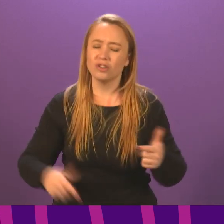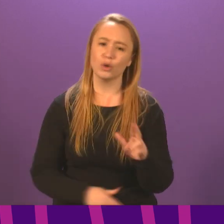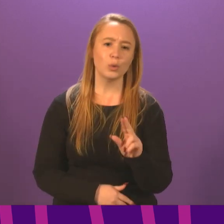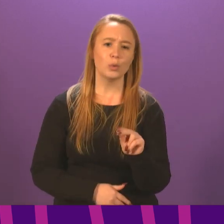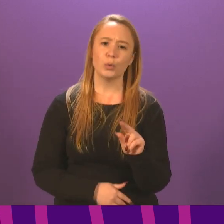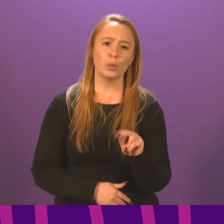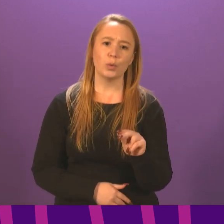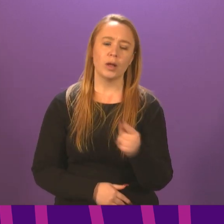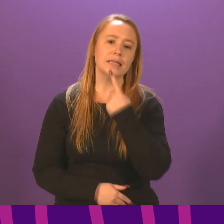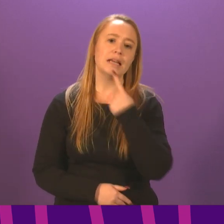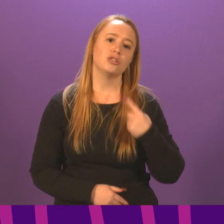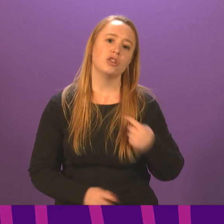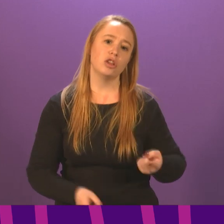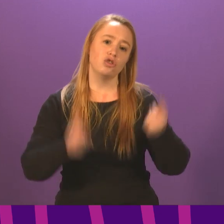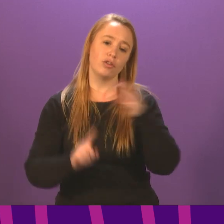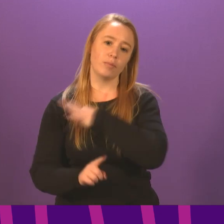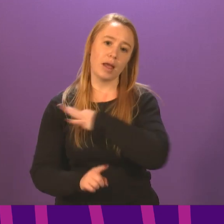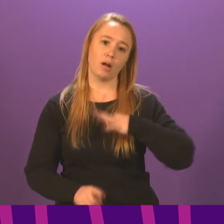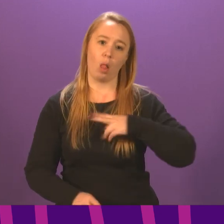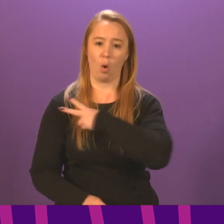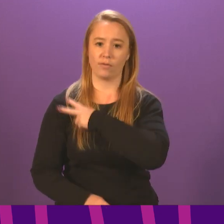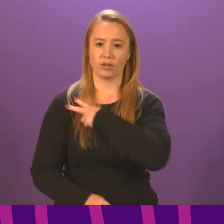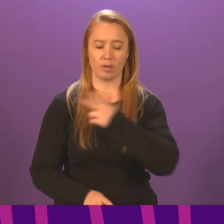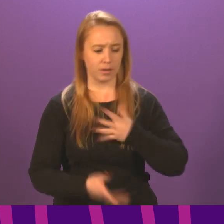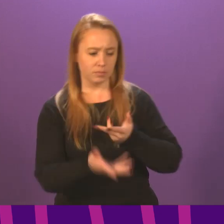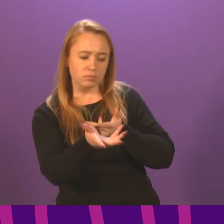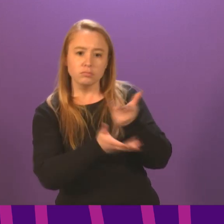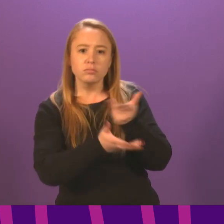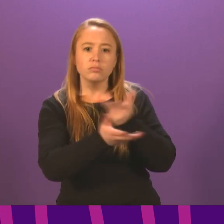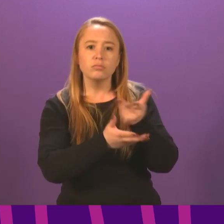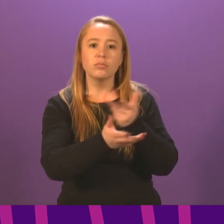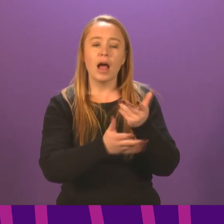that I had yesterday from the Chief Medical Officer, which was supplemented later yesterday